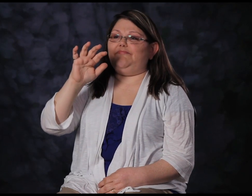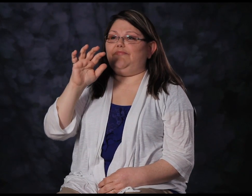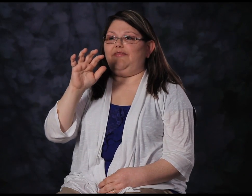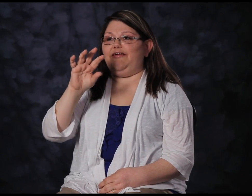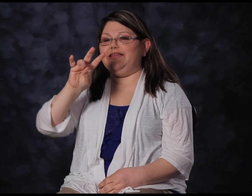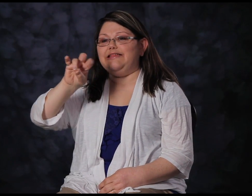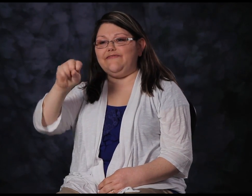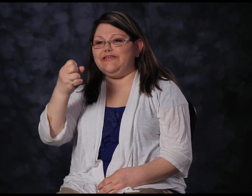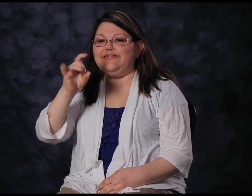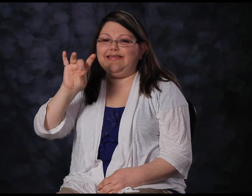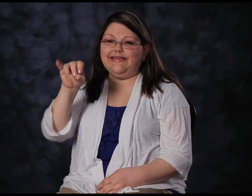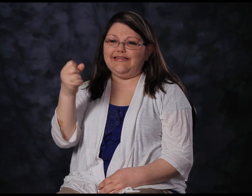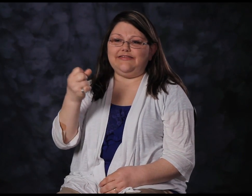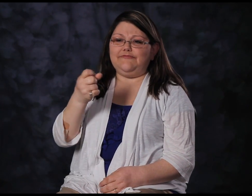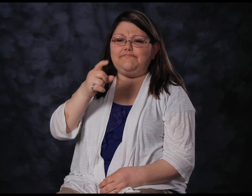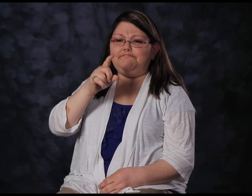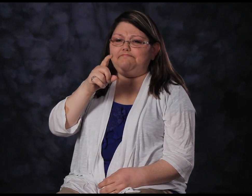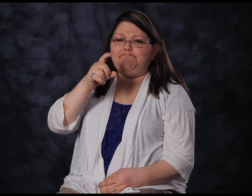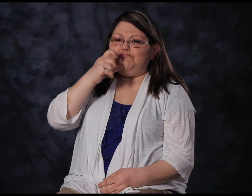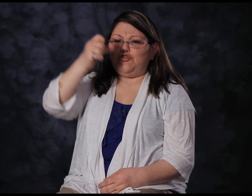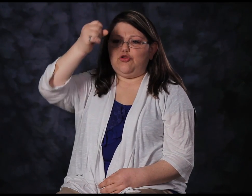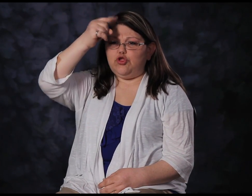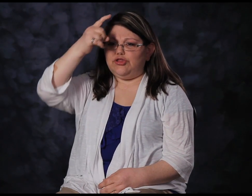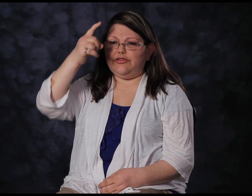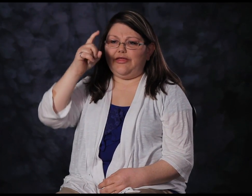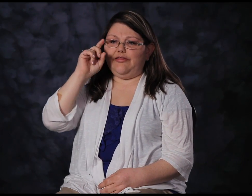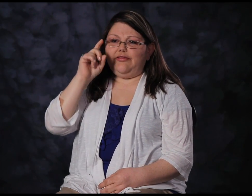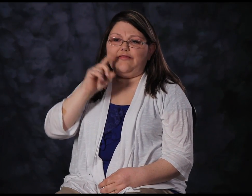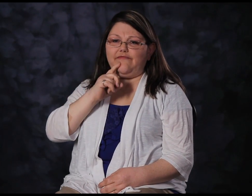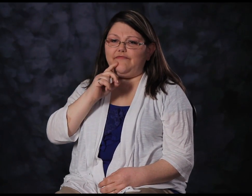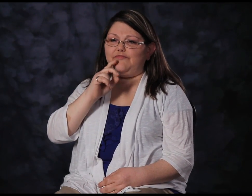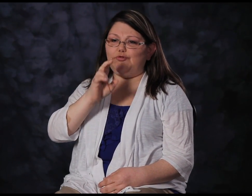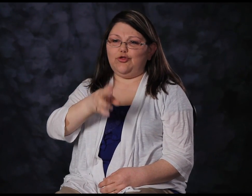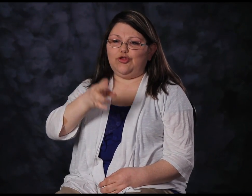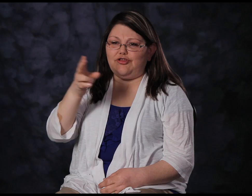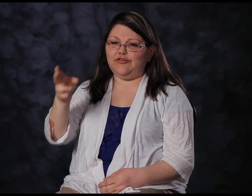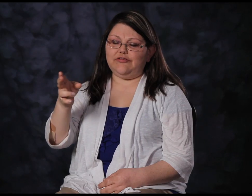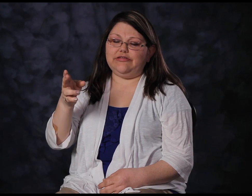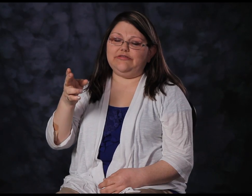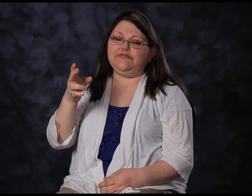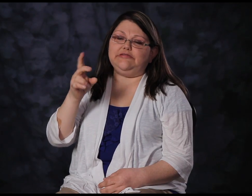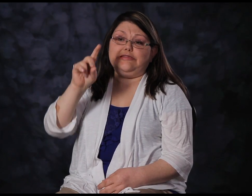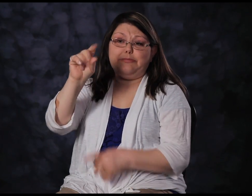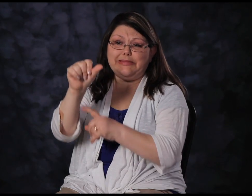and that area in the 70s and 80s, had no understanding of deafness as a culture.